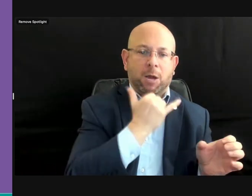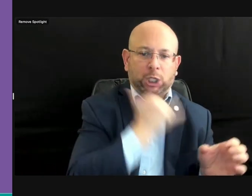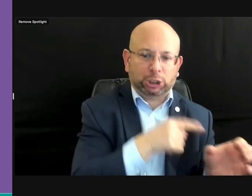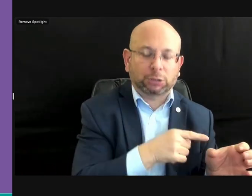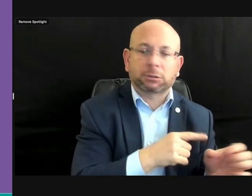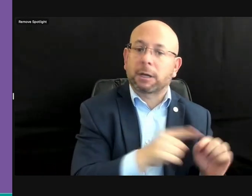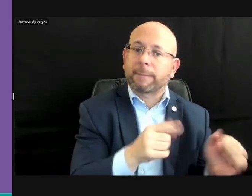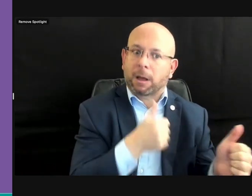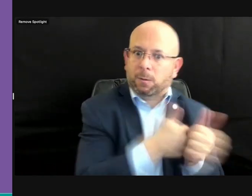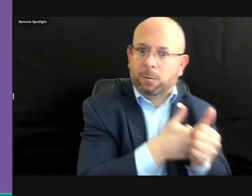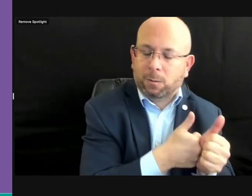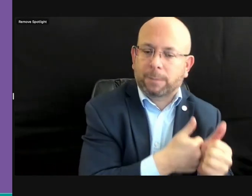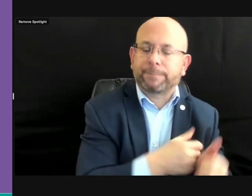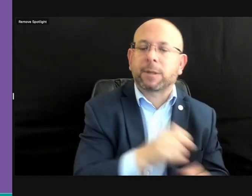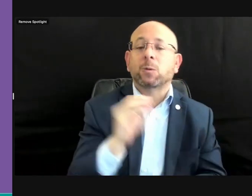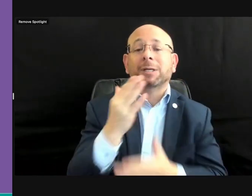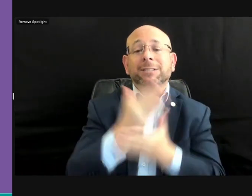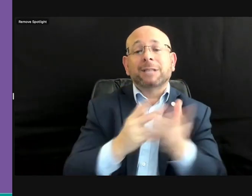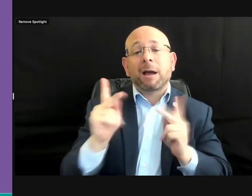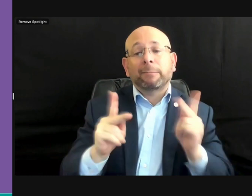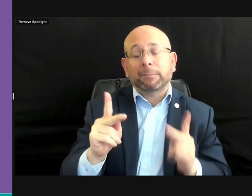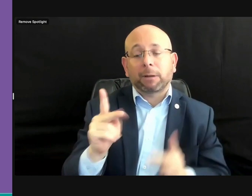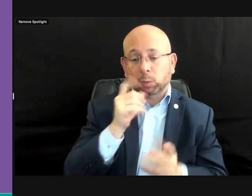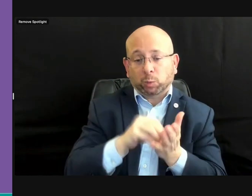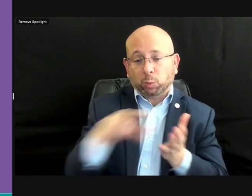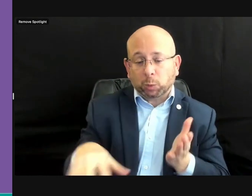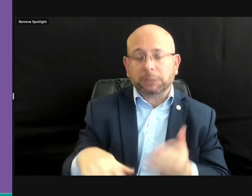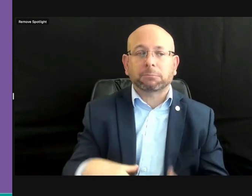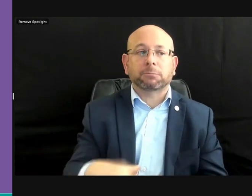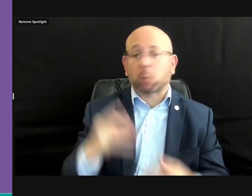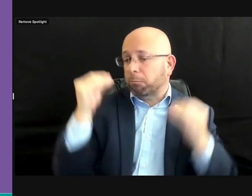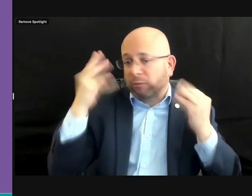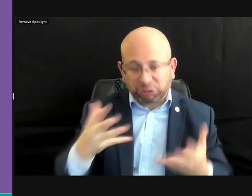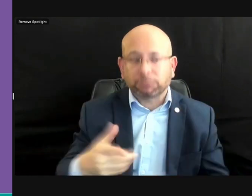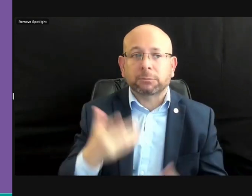greater numbers of errors. Oftentimes, students or professors